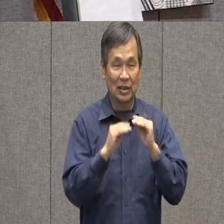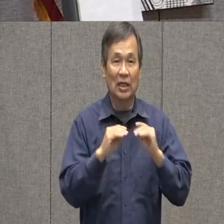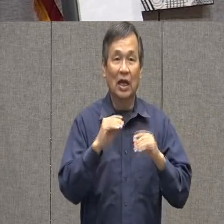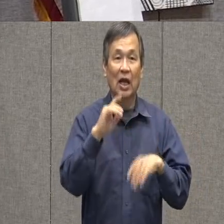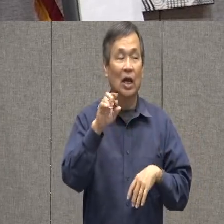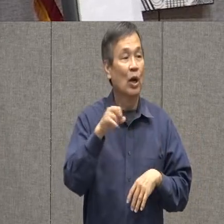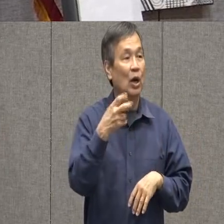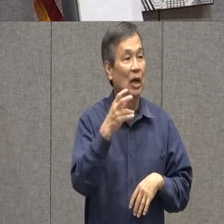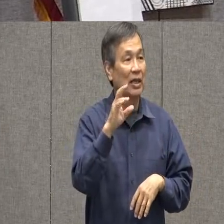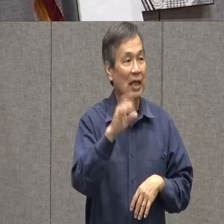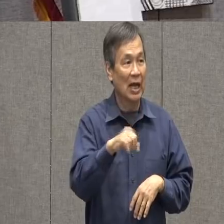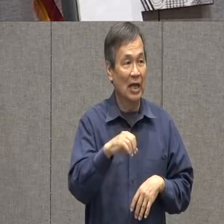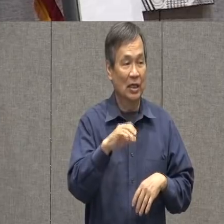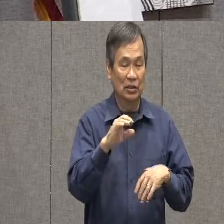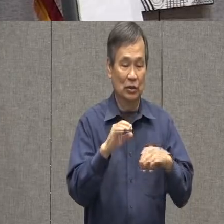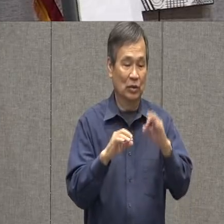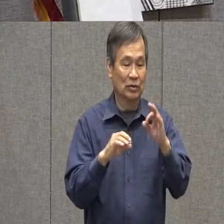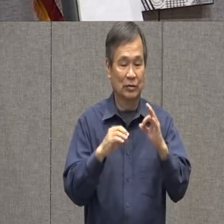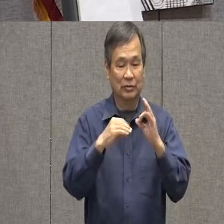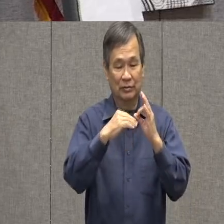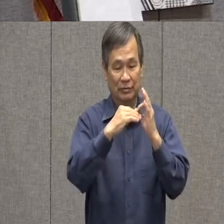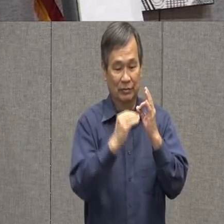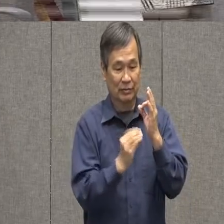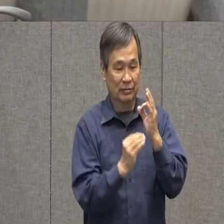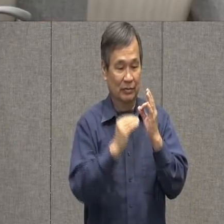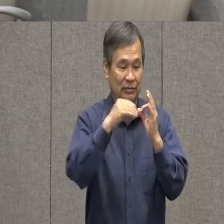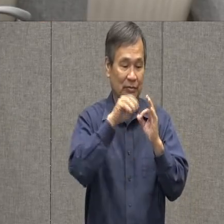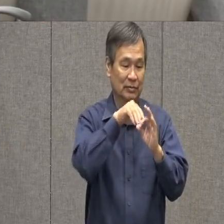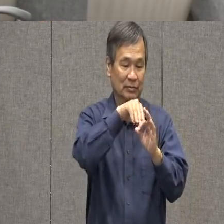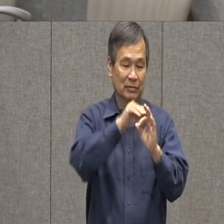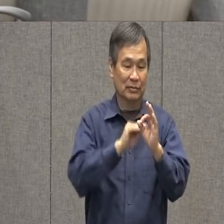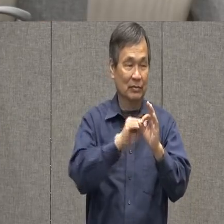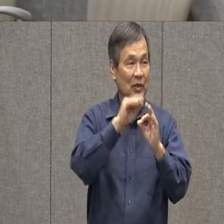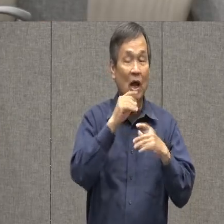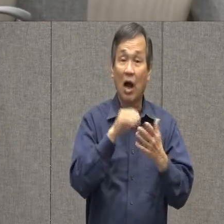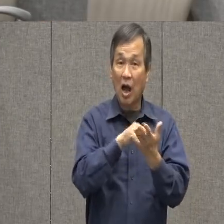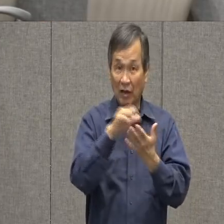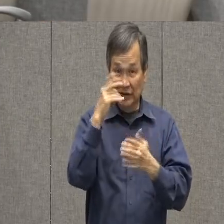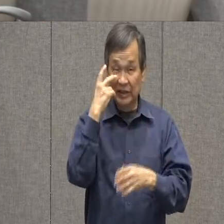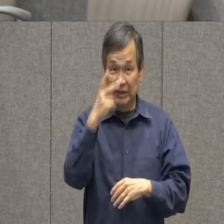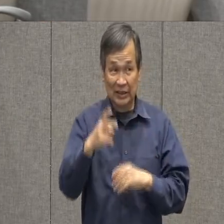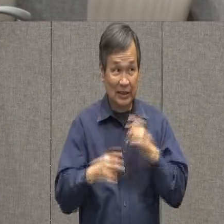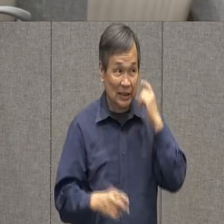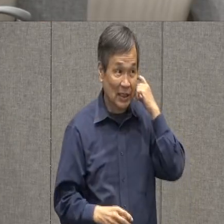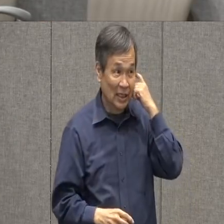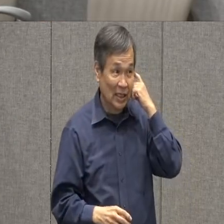That shows us that our body can bend there. And you'll often times find that your arms